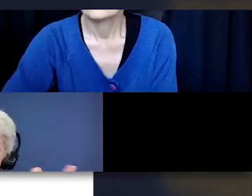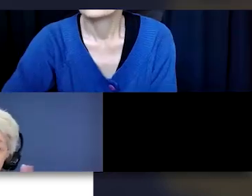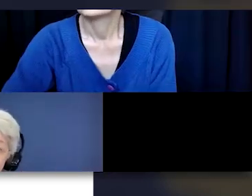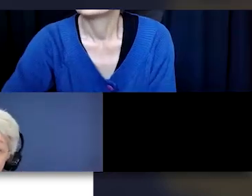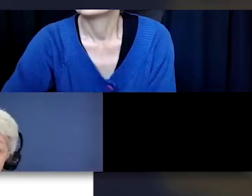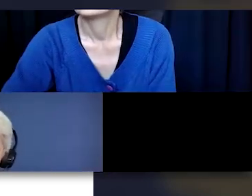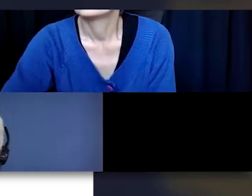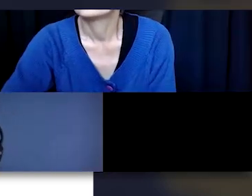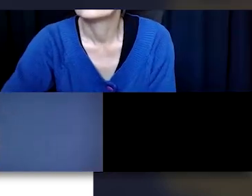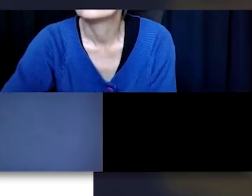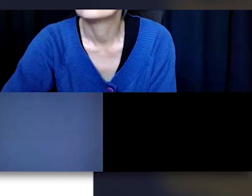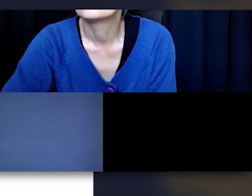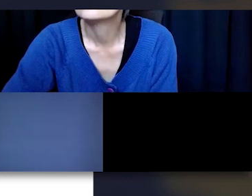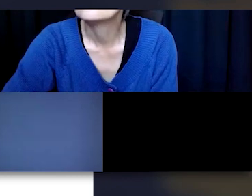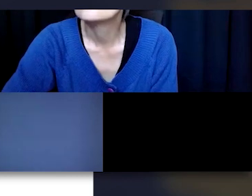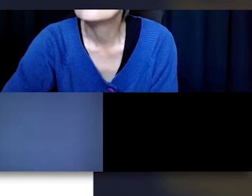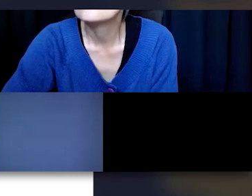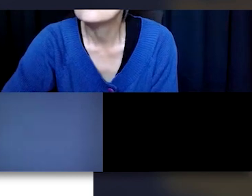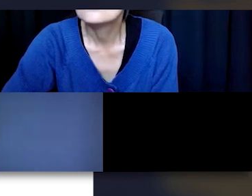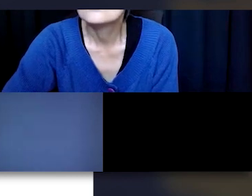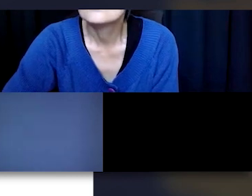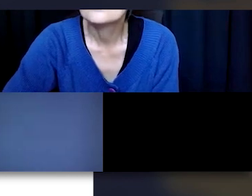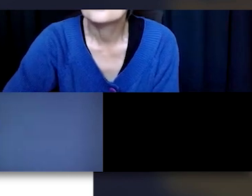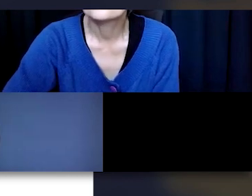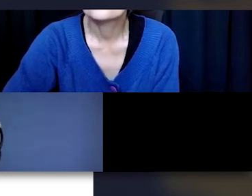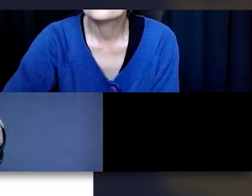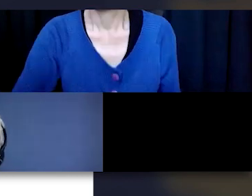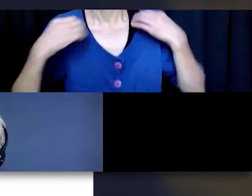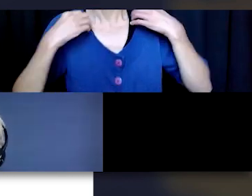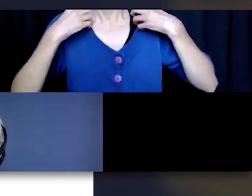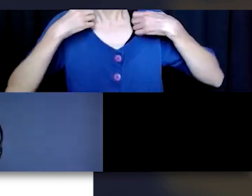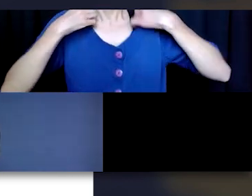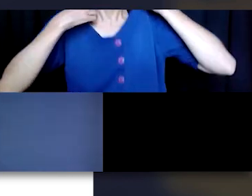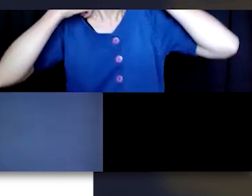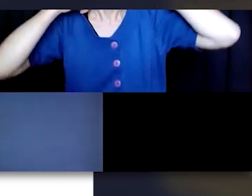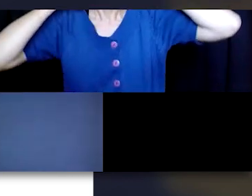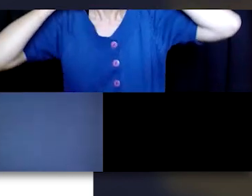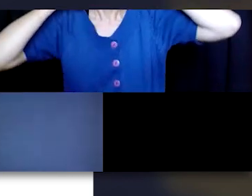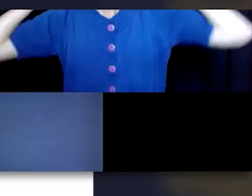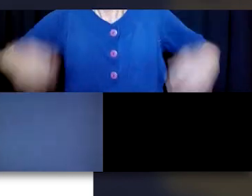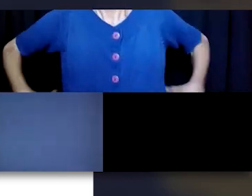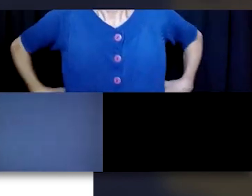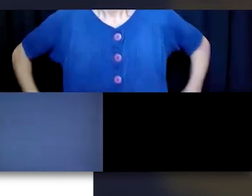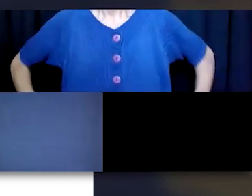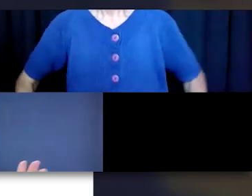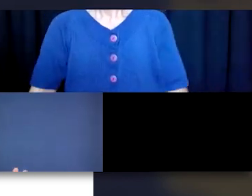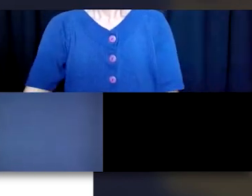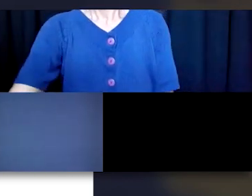B. A potentially useful tool C. Our amazing future